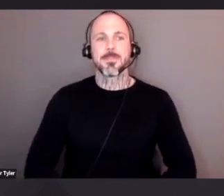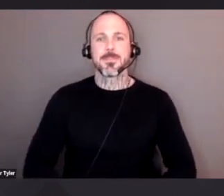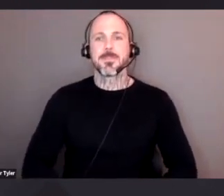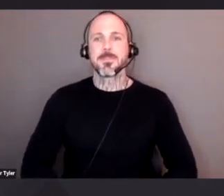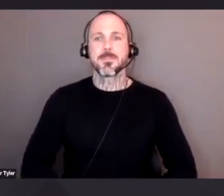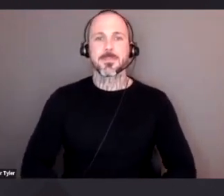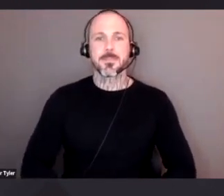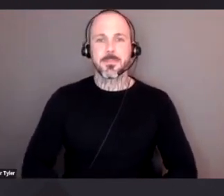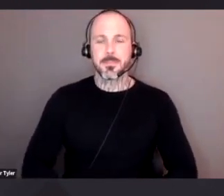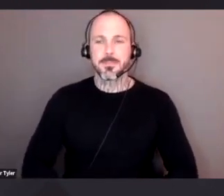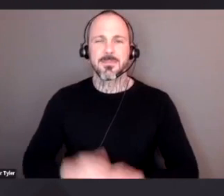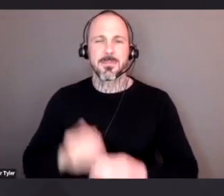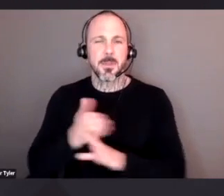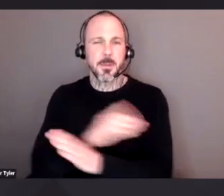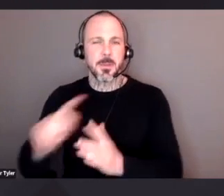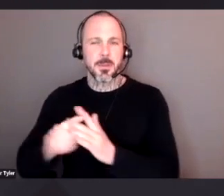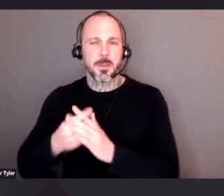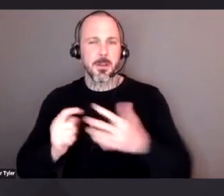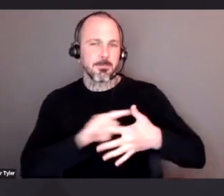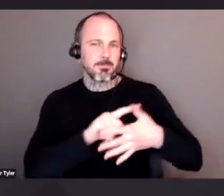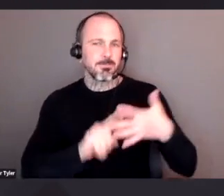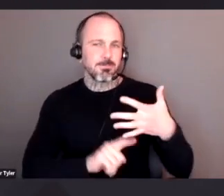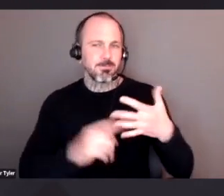You will notice that your microphone has been turned off